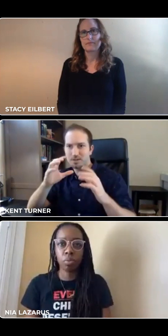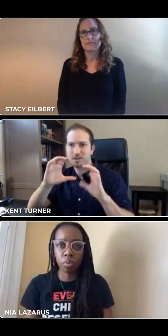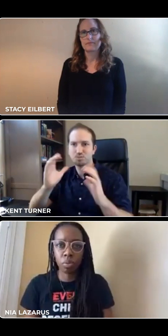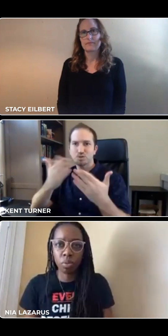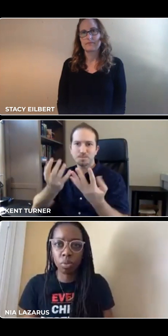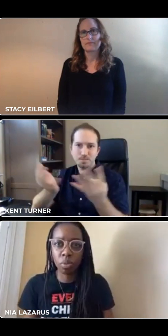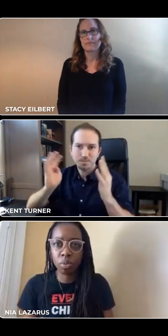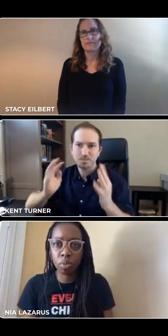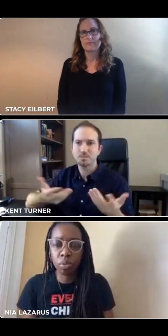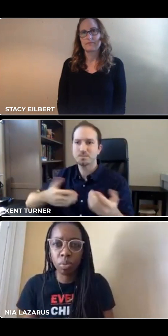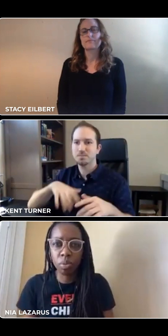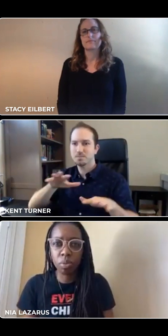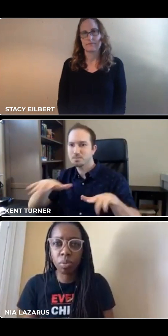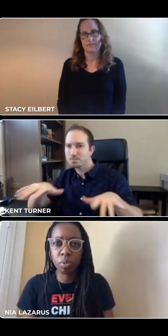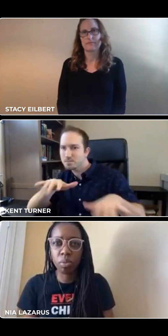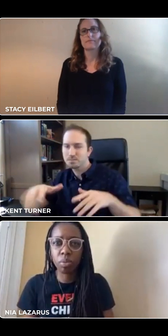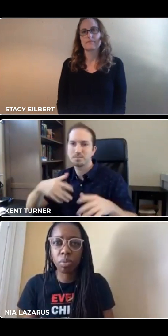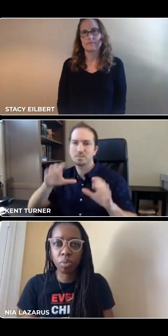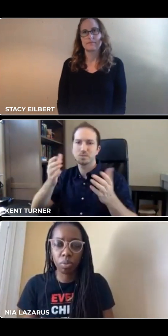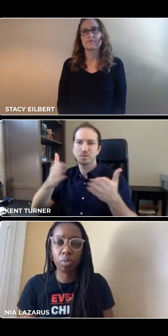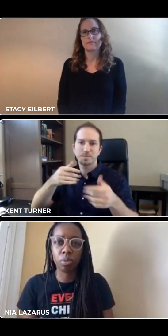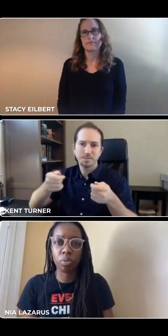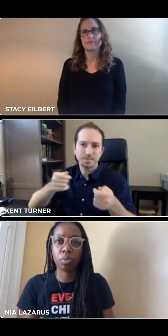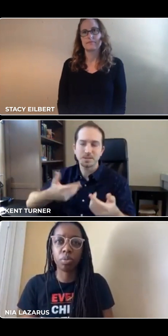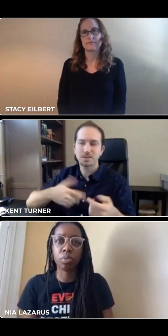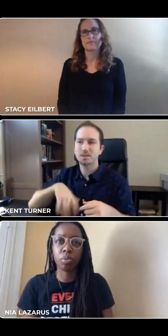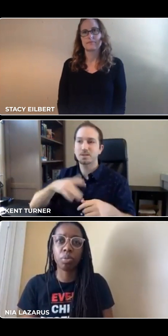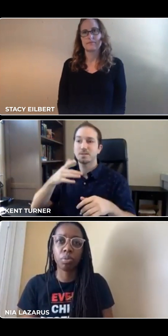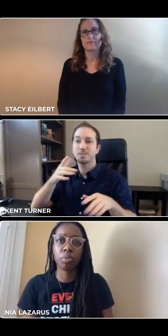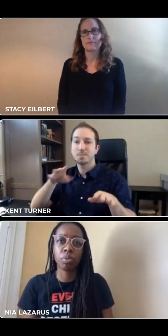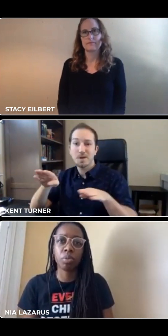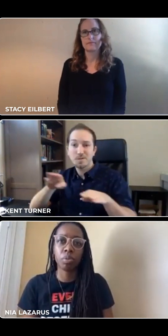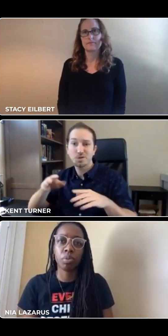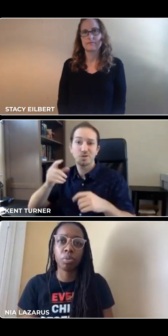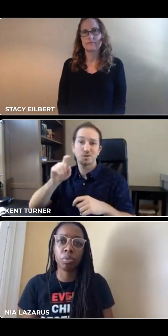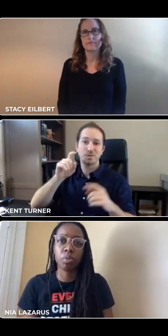we're used to. We go to a classroom, typically. We're surrounded by students. The teacher